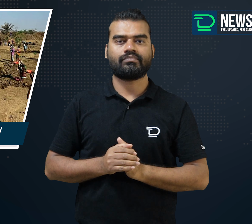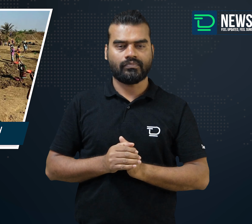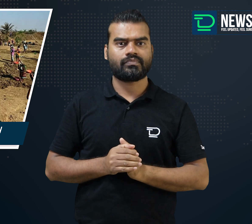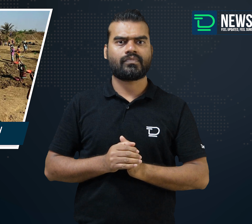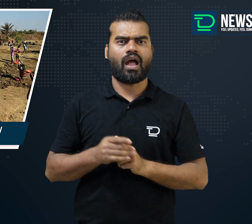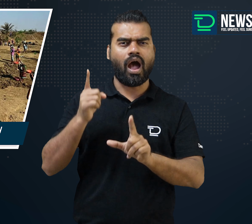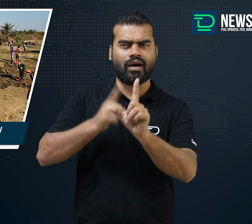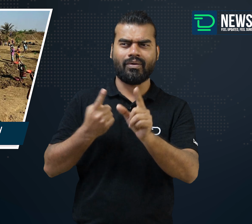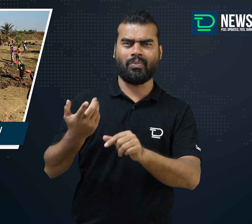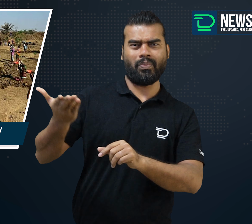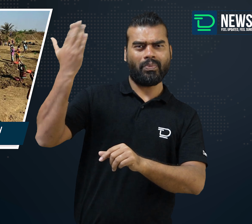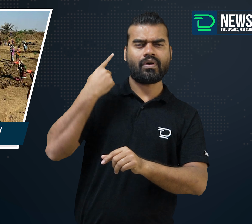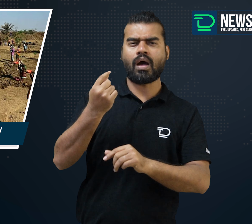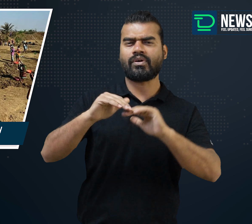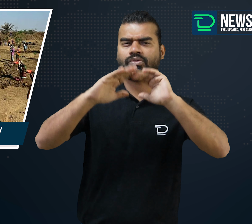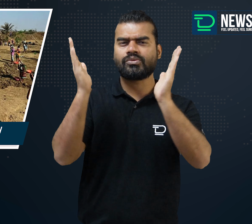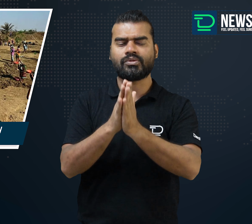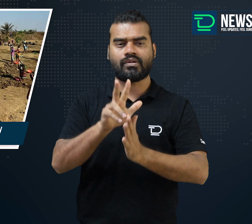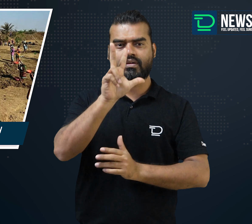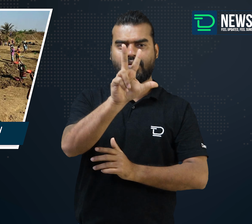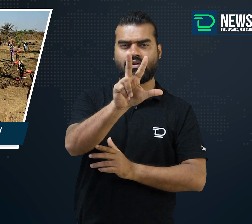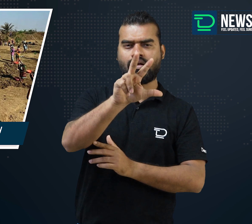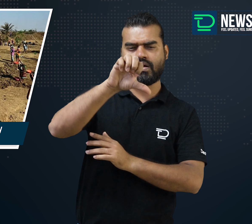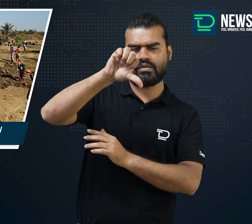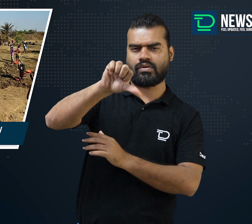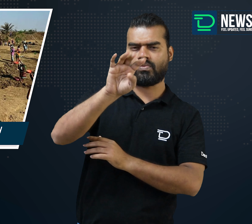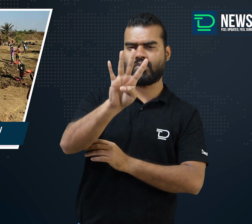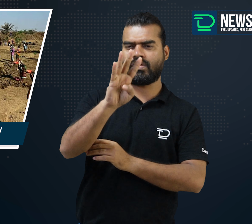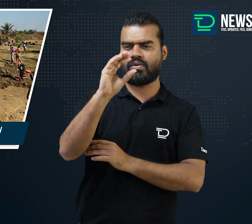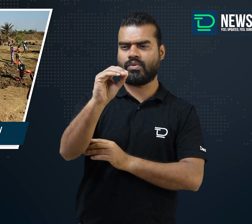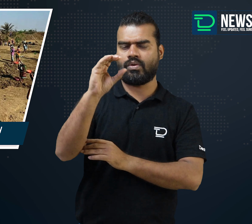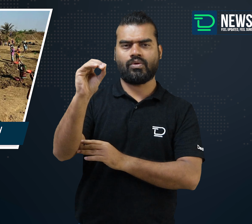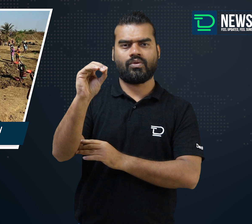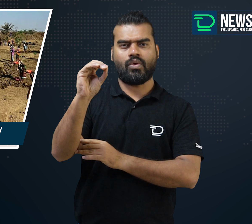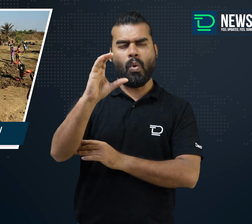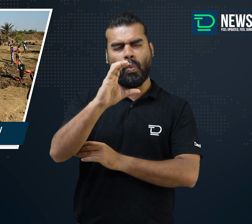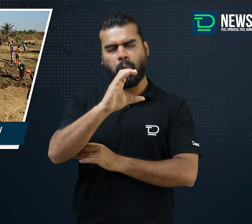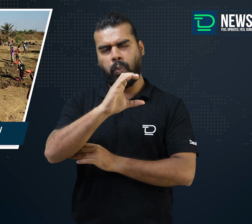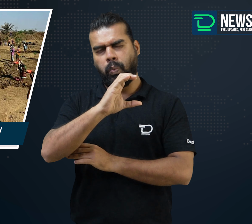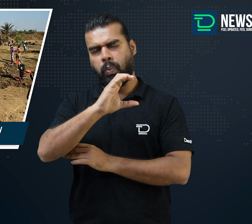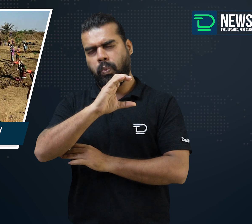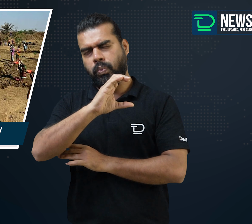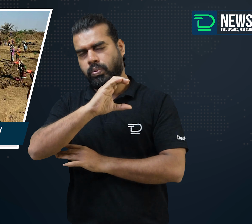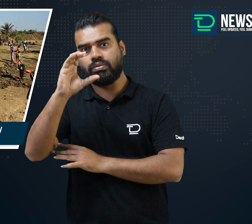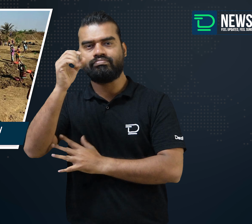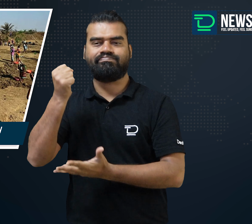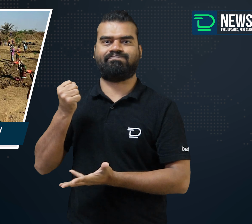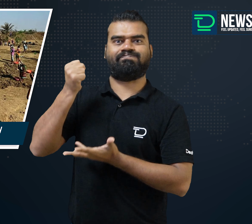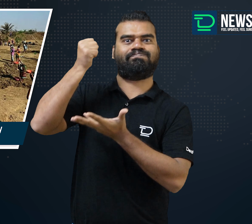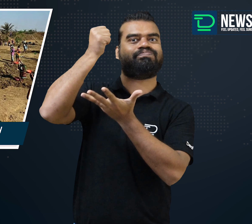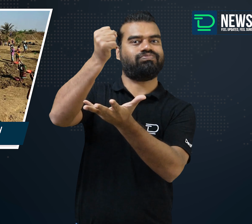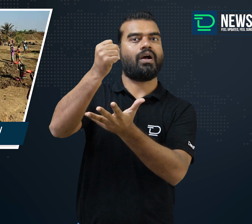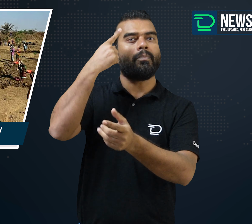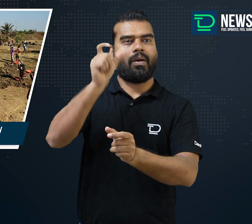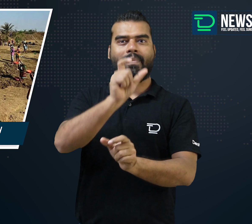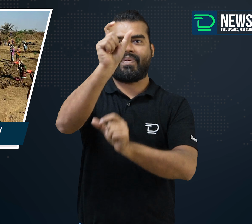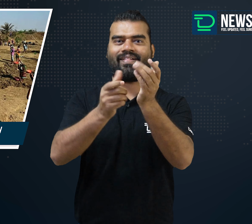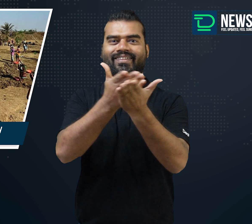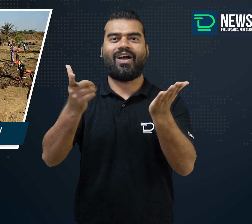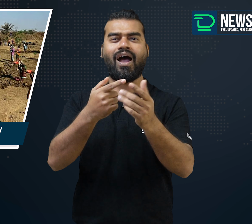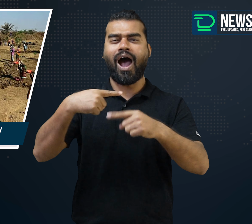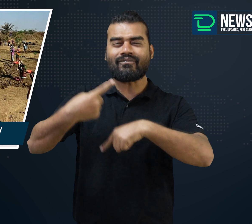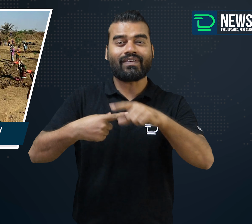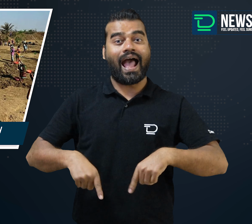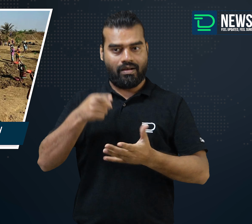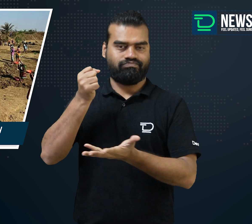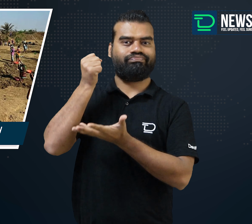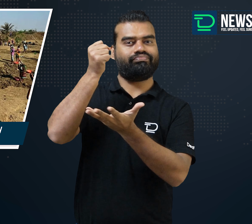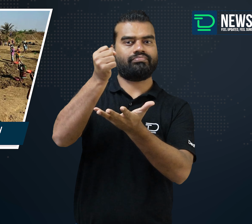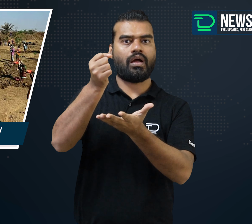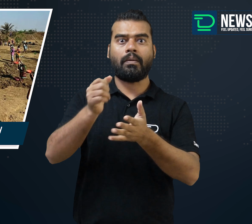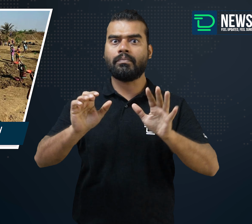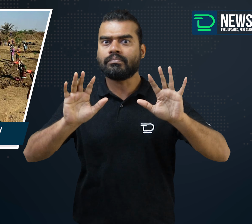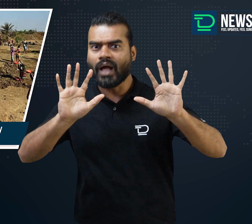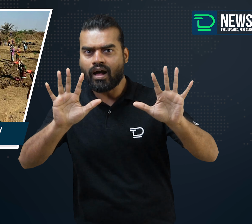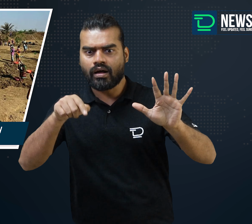Last year the government budget was Rs 89,400 crore but